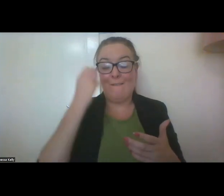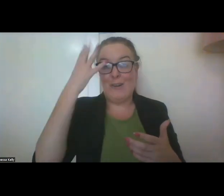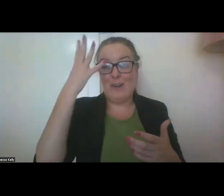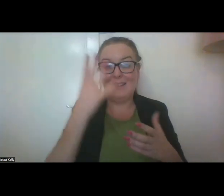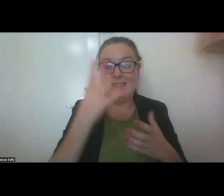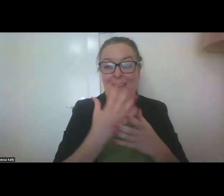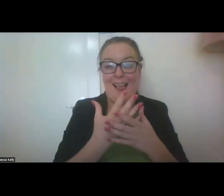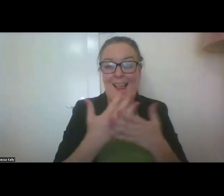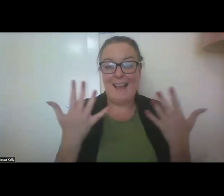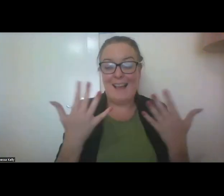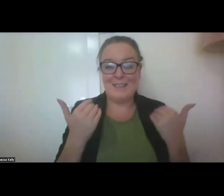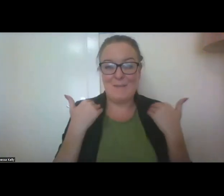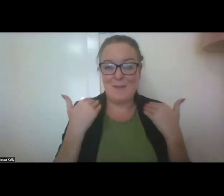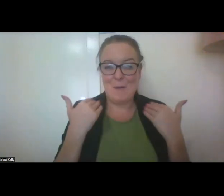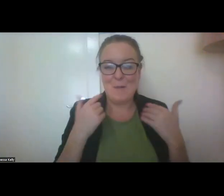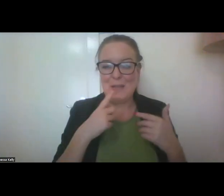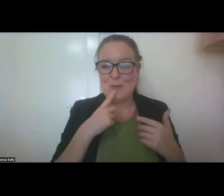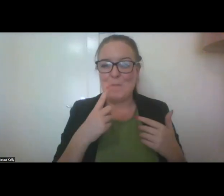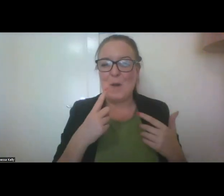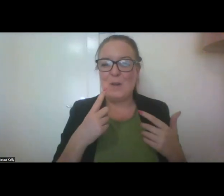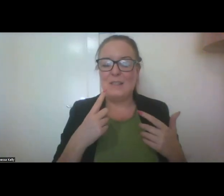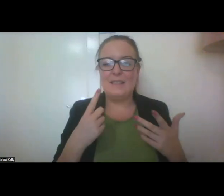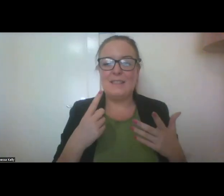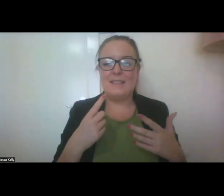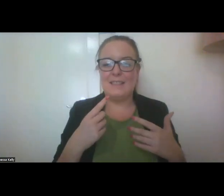And I'm sure that I haven't worked hard enough at selling you stuff,